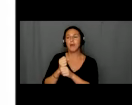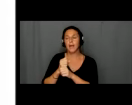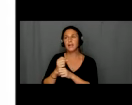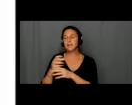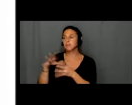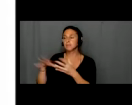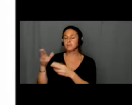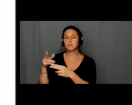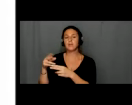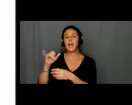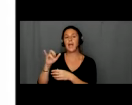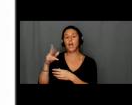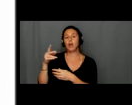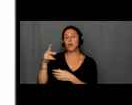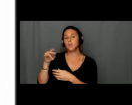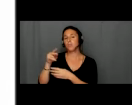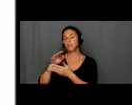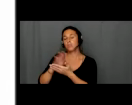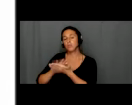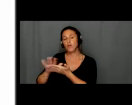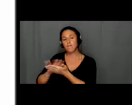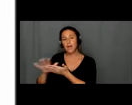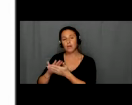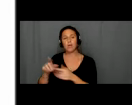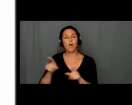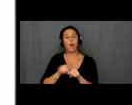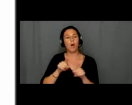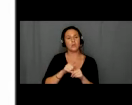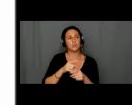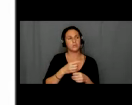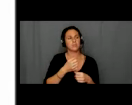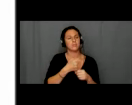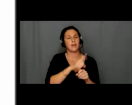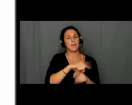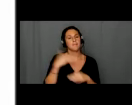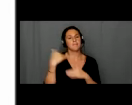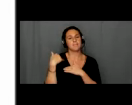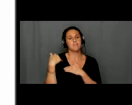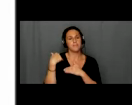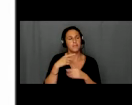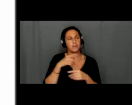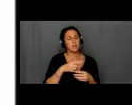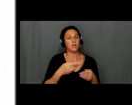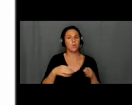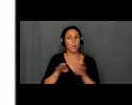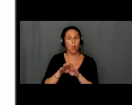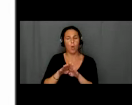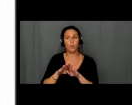And really holding growers accountable by having cal OSHA really close all the loopholes that growers have used